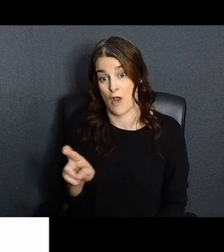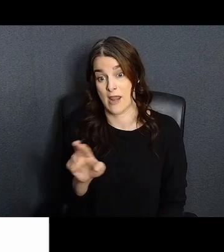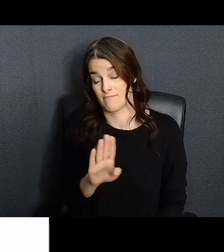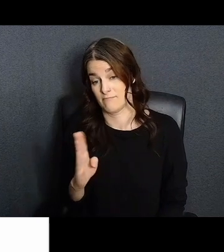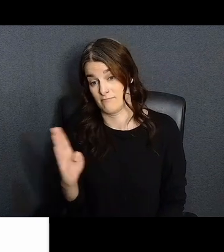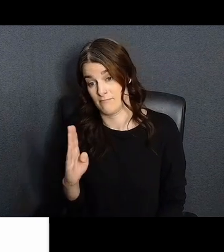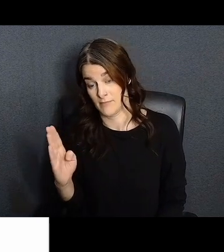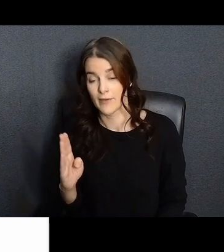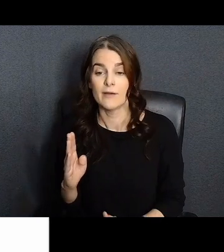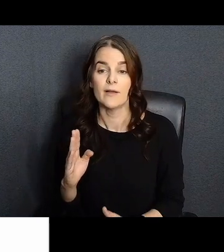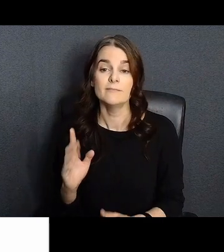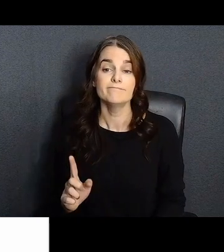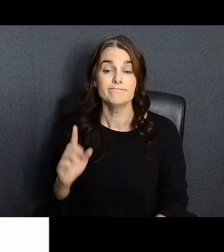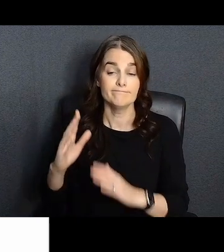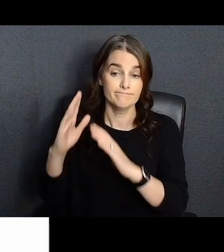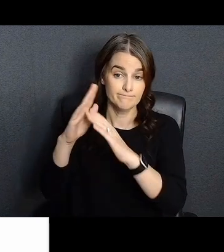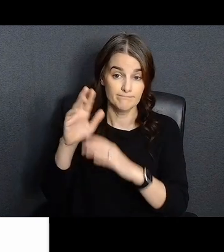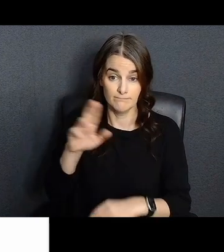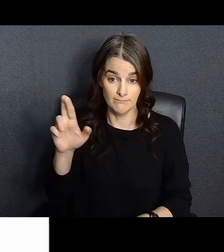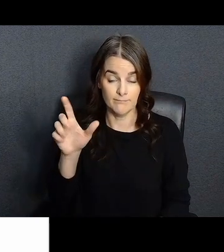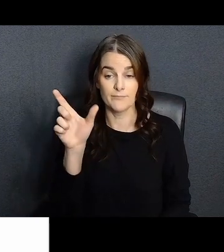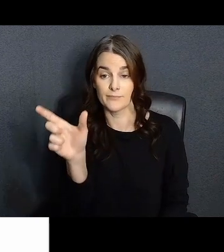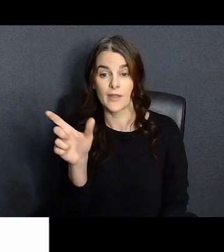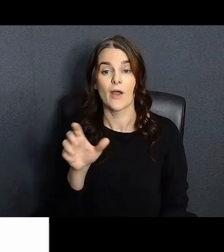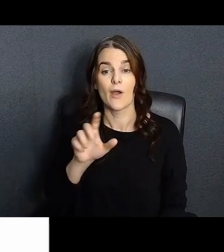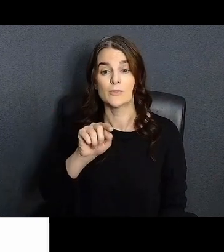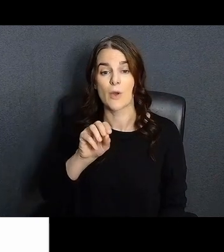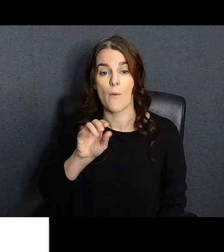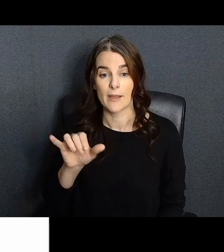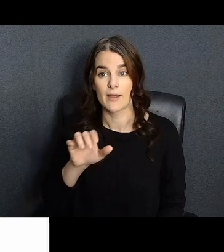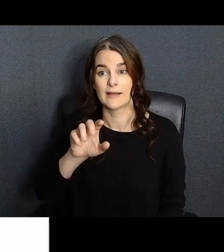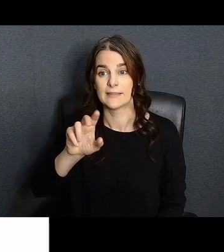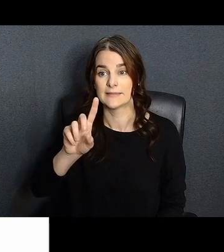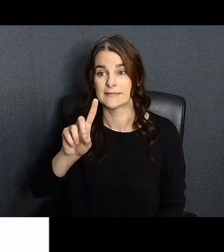The upper right side is a Tobii Dynavox Eye Gaze device.